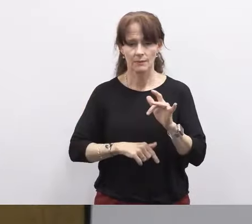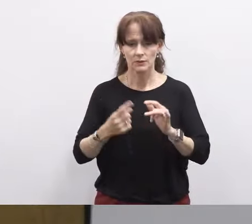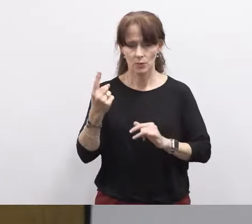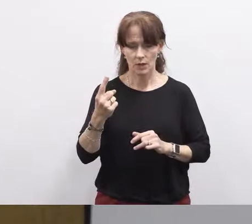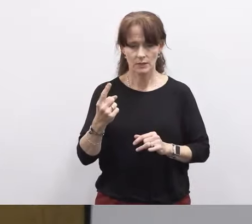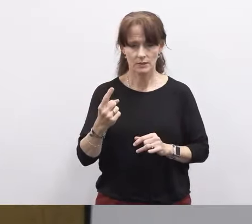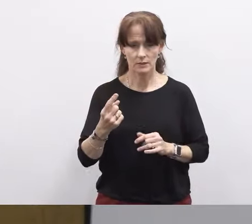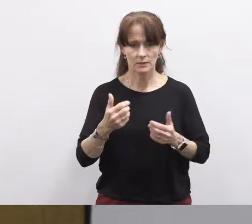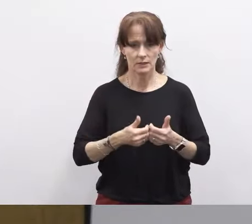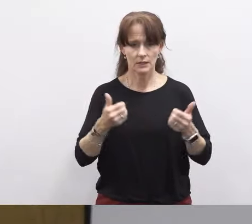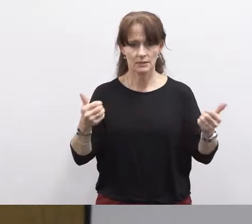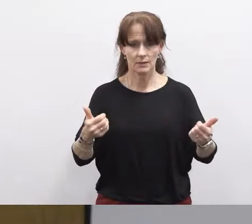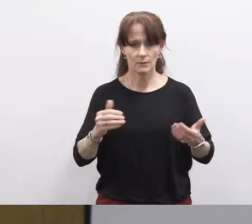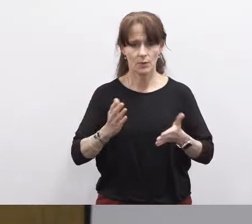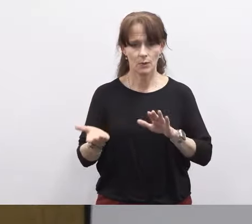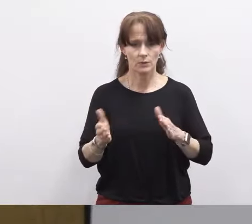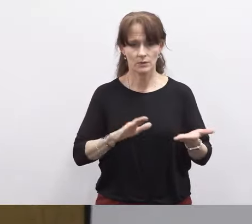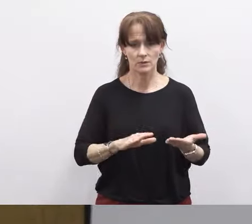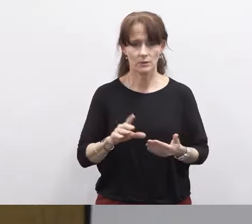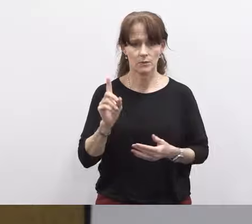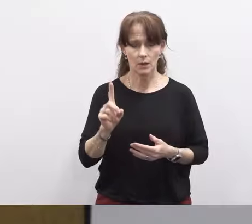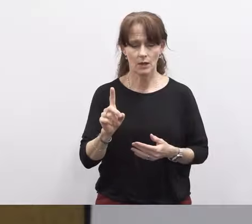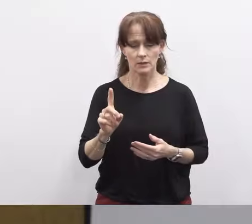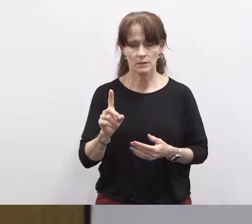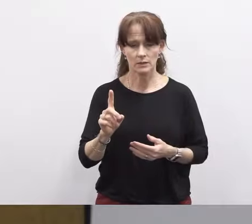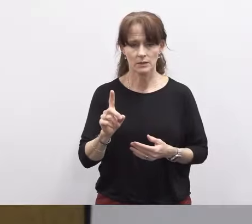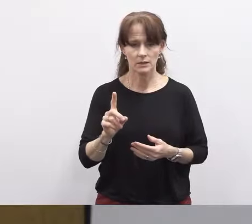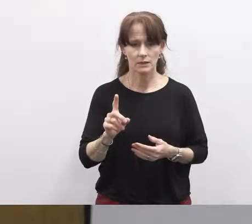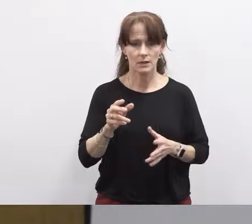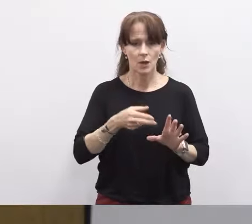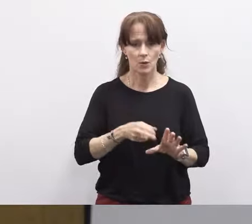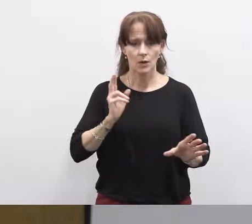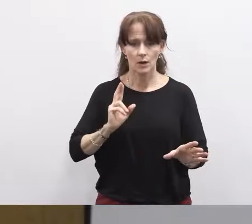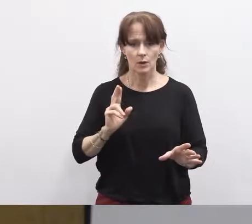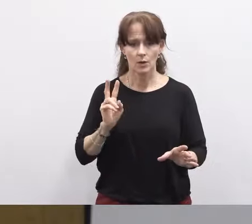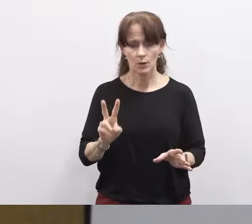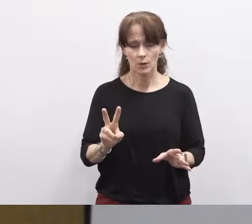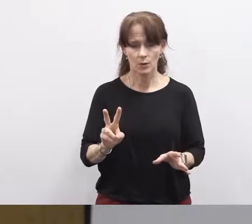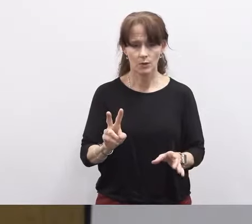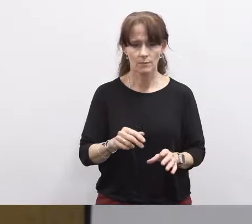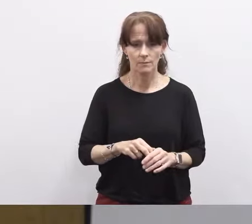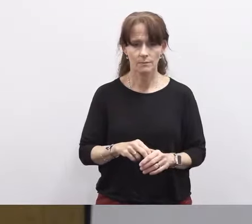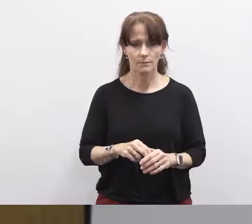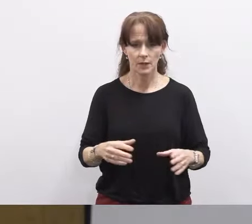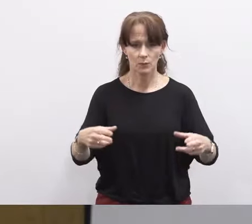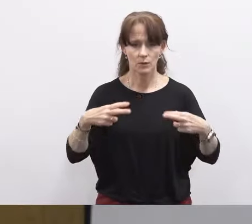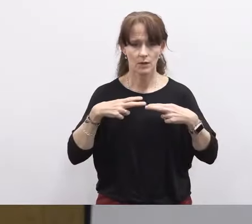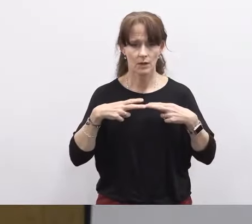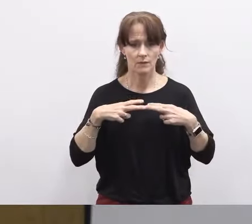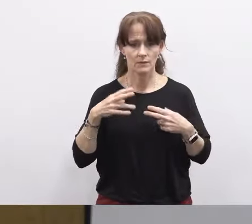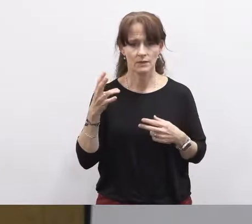Separations or deceased, we had one. Resignations, we had two, and retirements, we had seven.